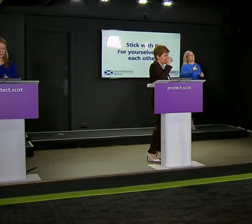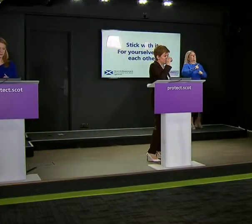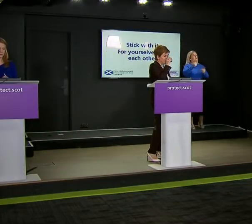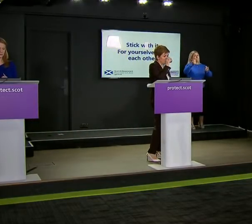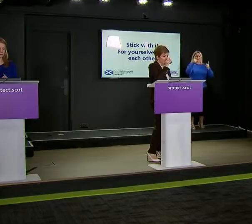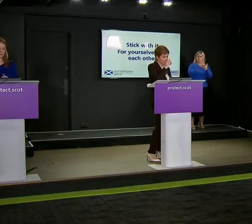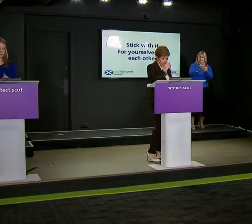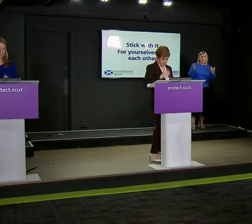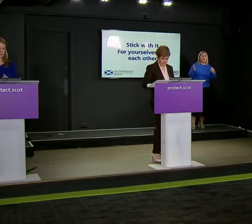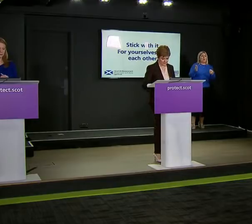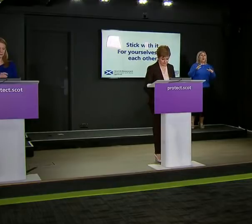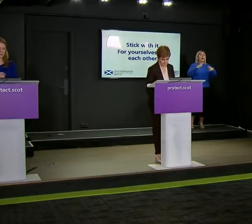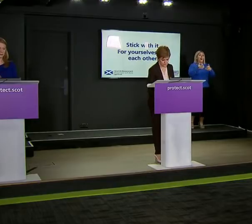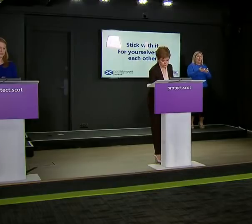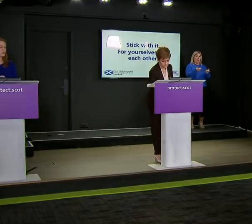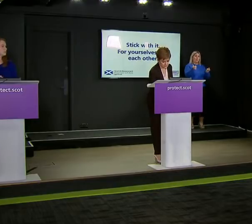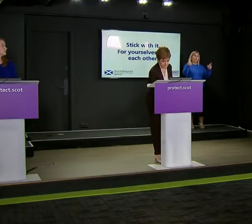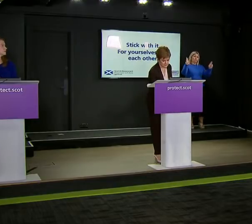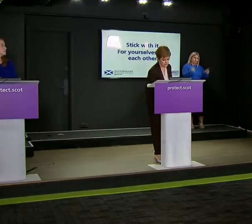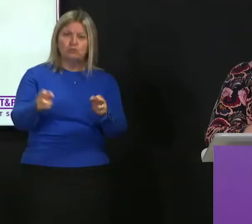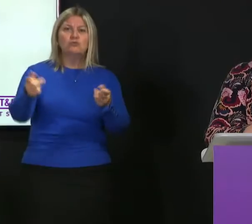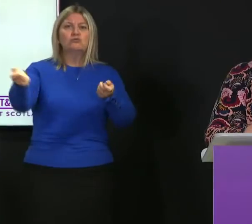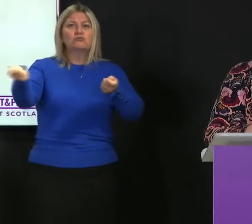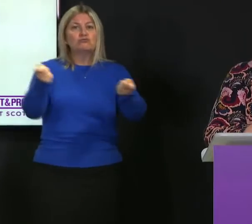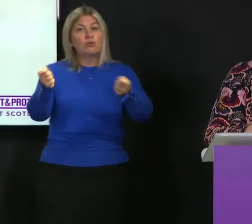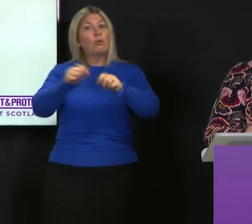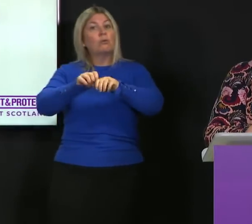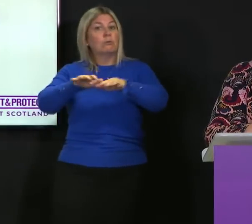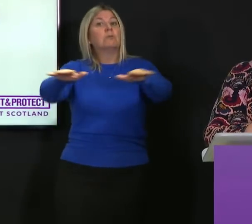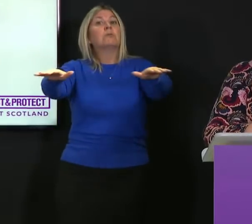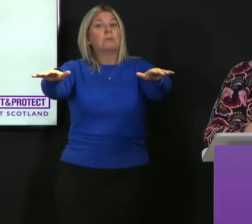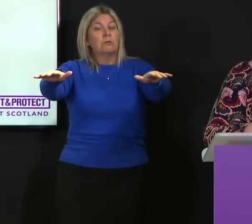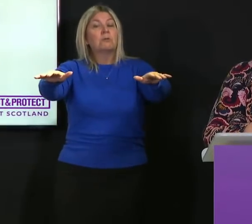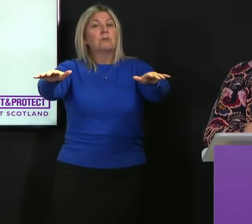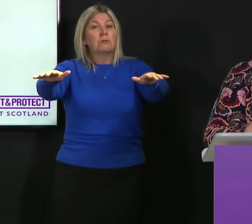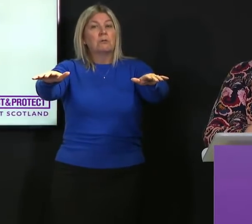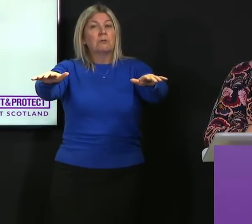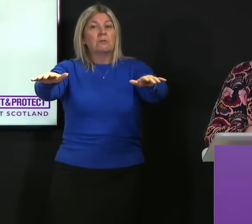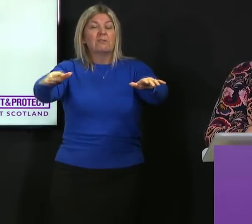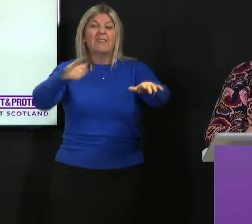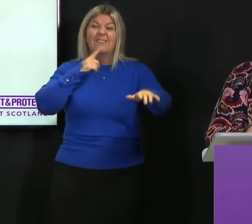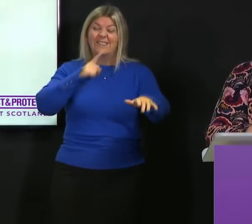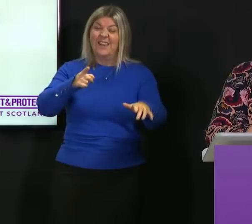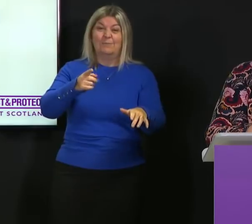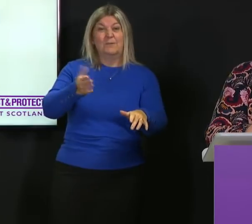this virus. And I've reminded people before, this virus is actually quite easy to kill. The soap